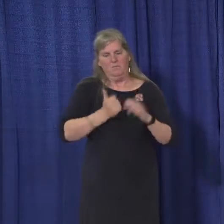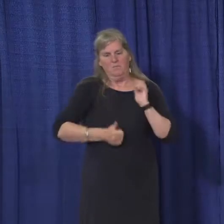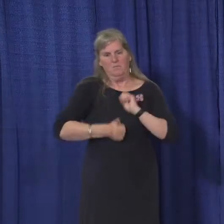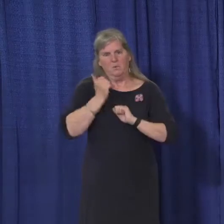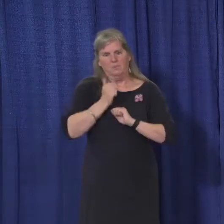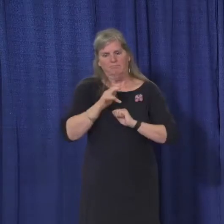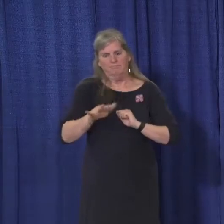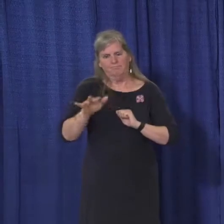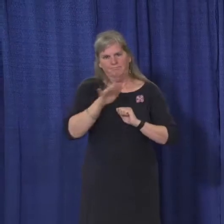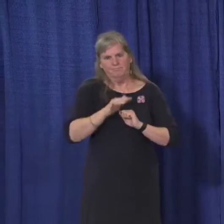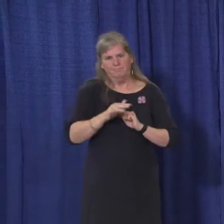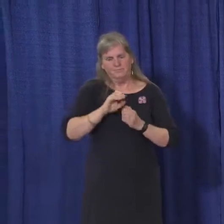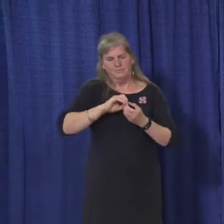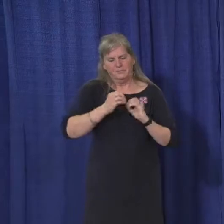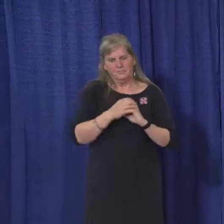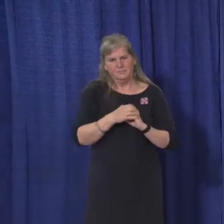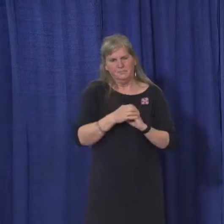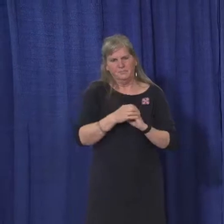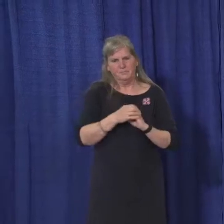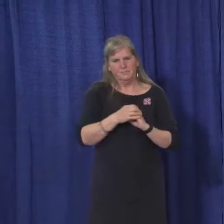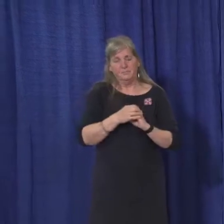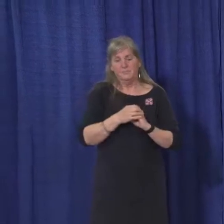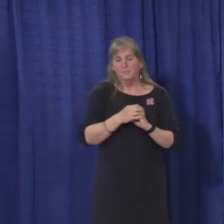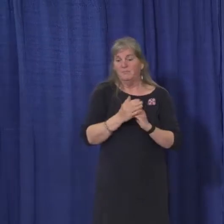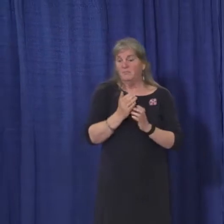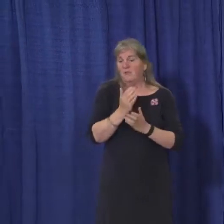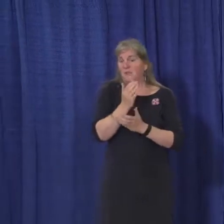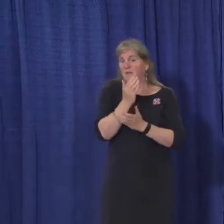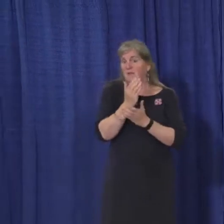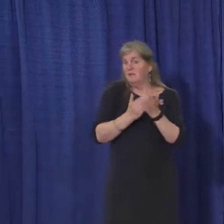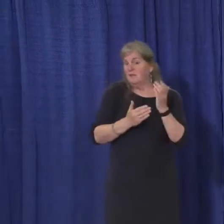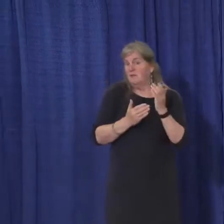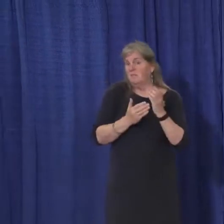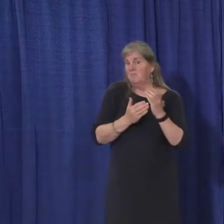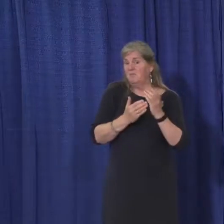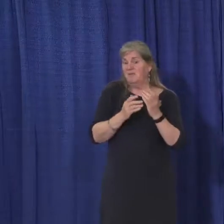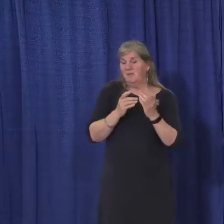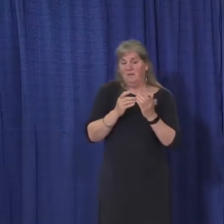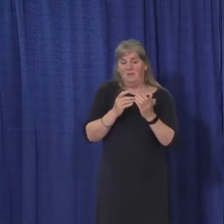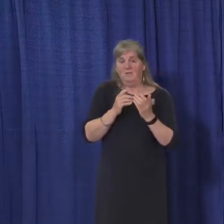We have many cases where we have no known connections to a source